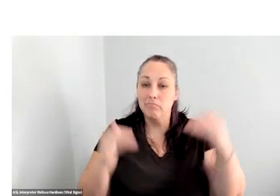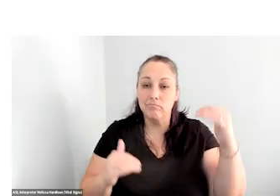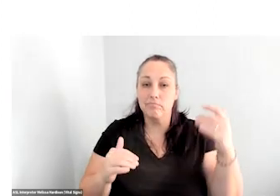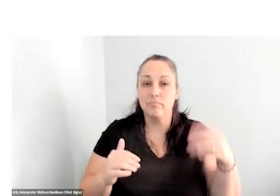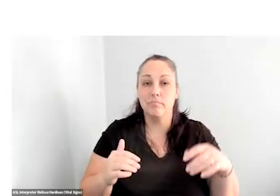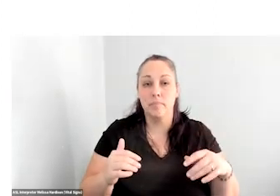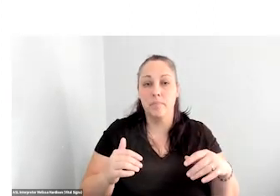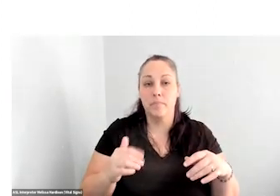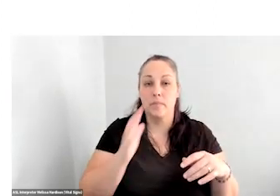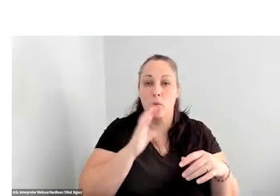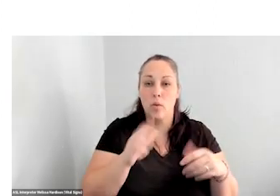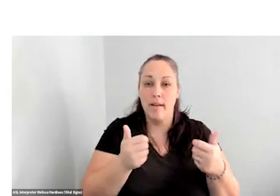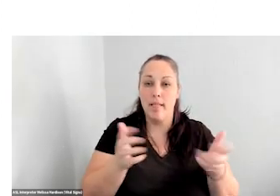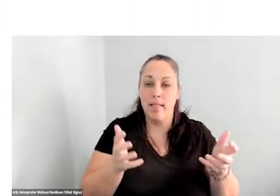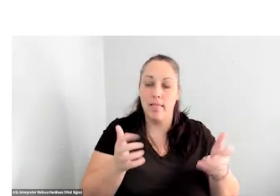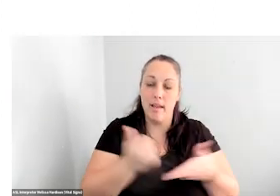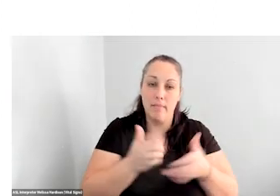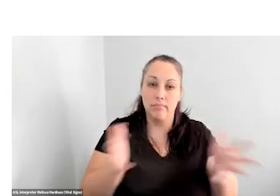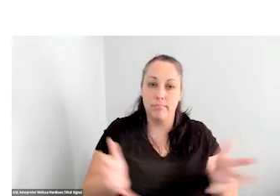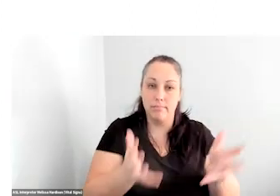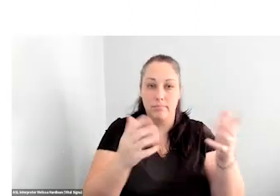to increase the number of minority faculty in STEM.